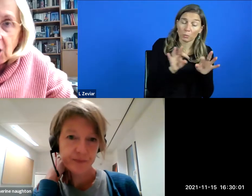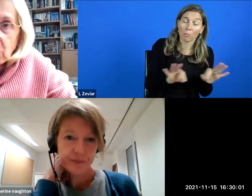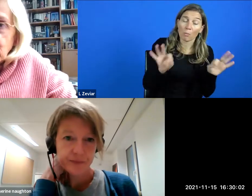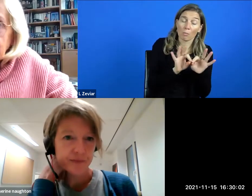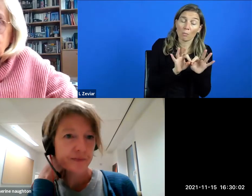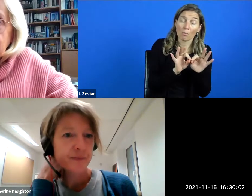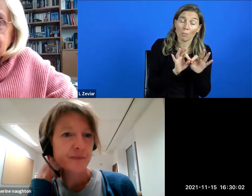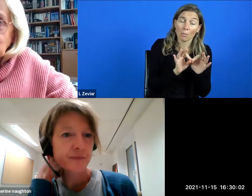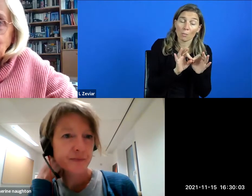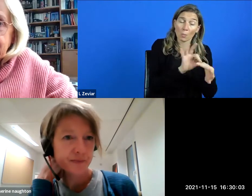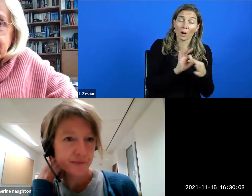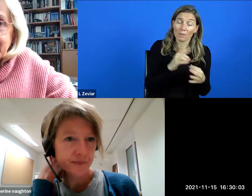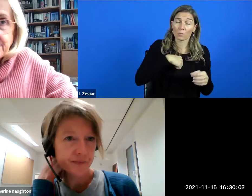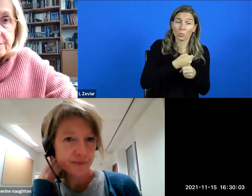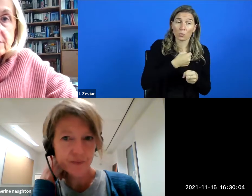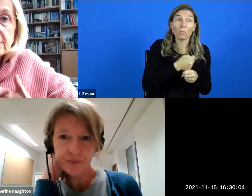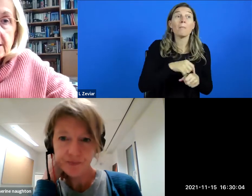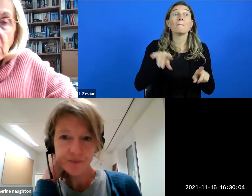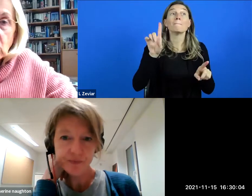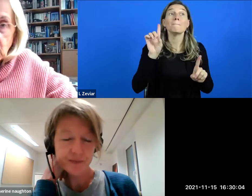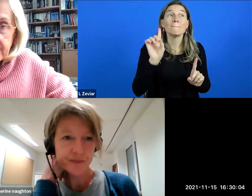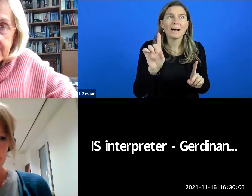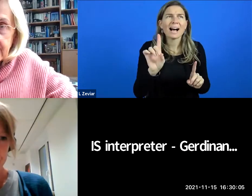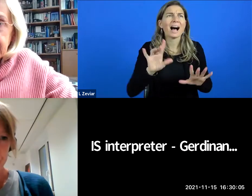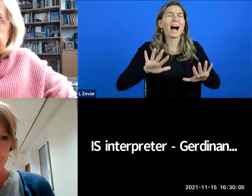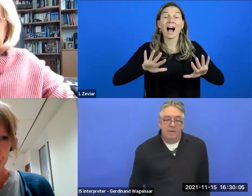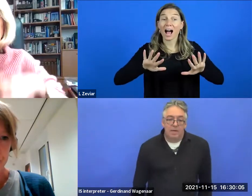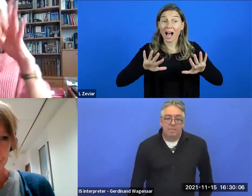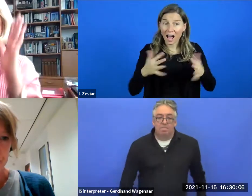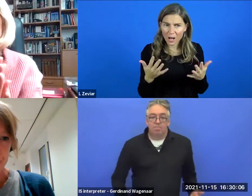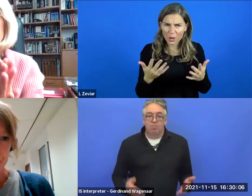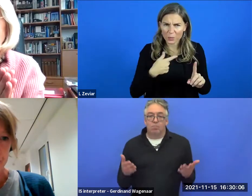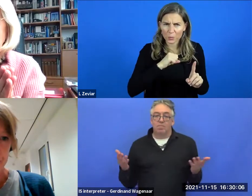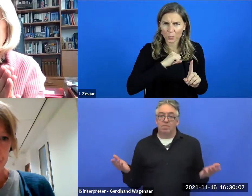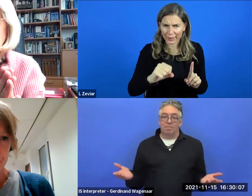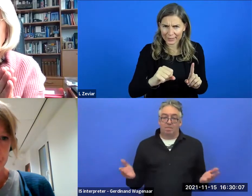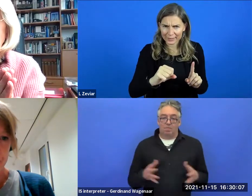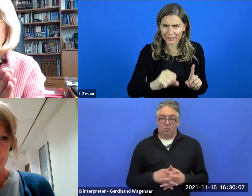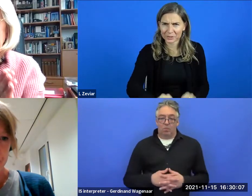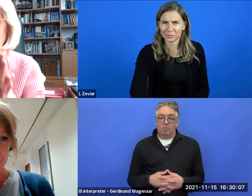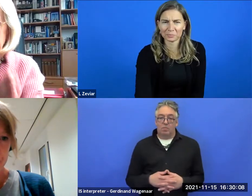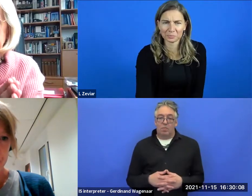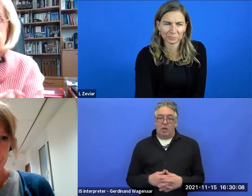because I hope you come to u as complainants. So quickly, who can complain to the European Ombudsman?